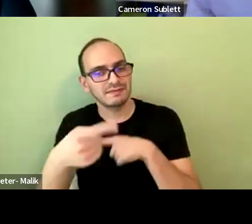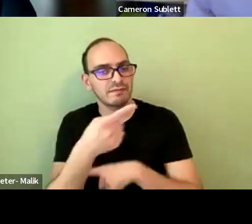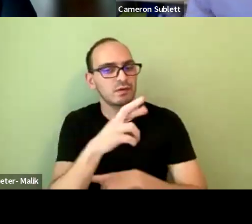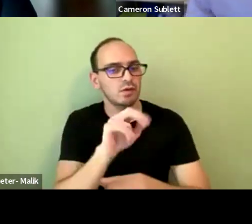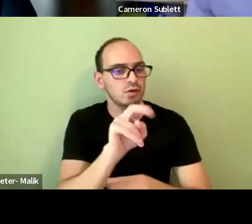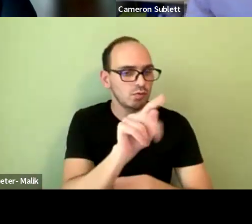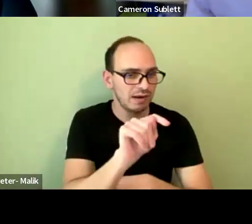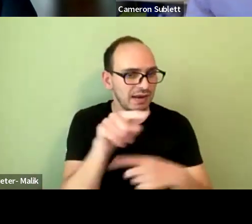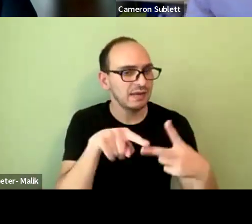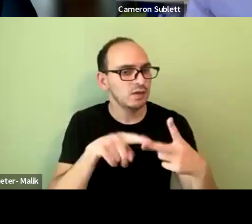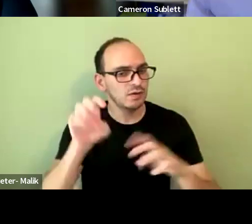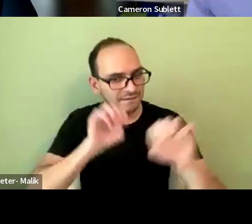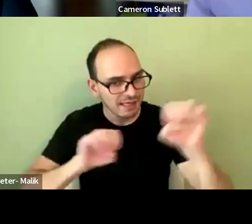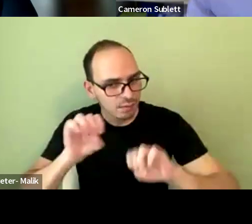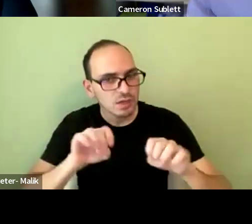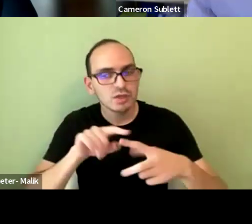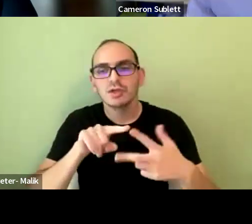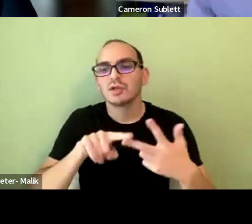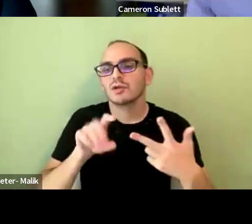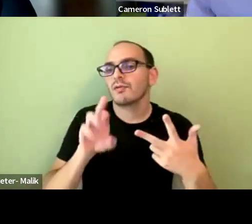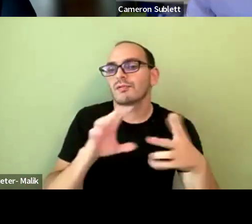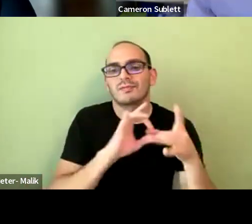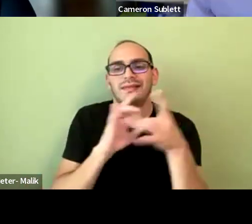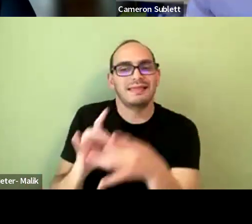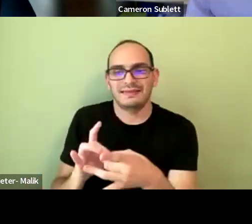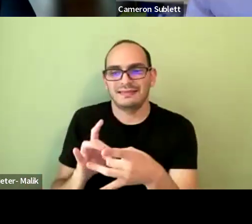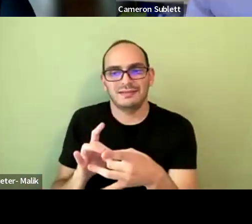your evaluation. Or something related to the research.